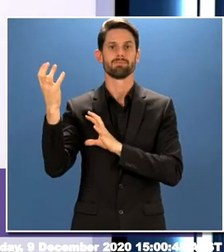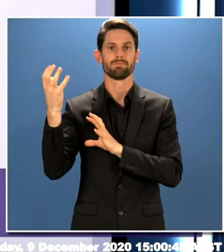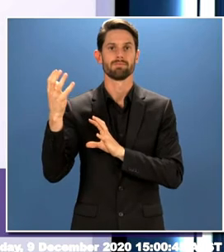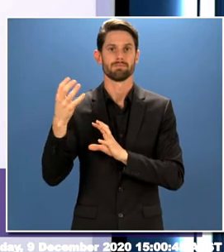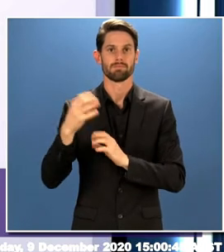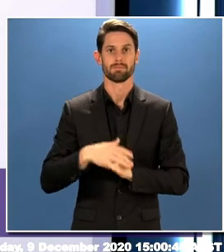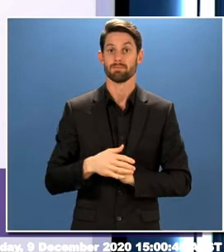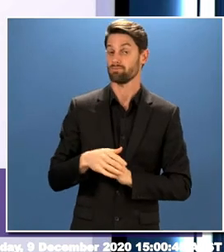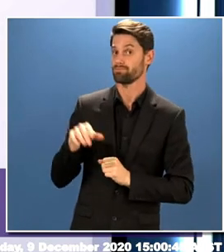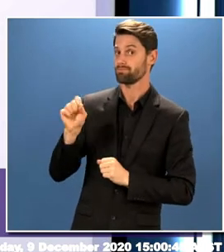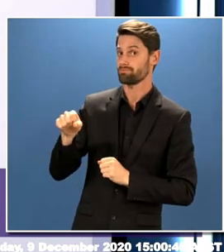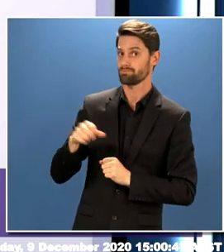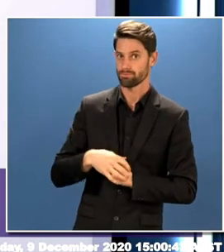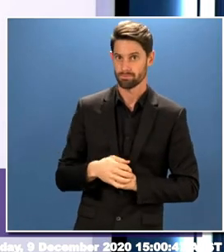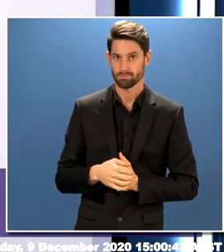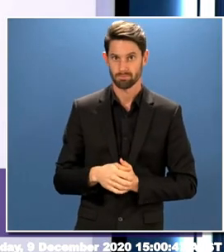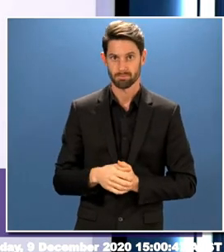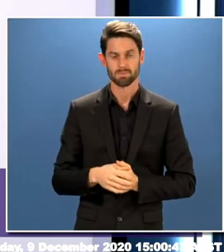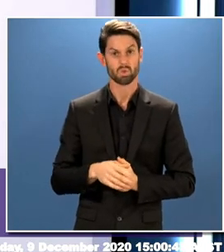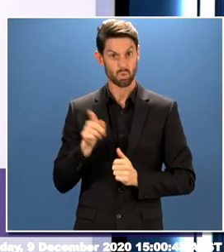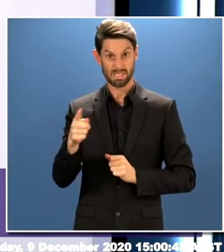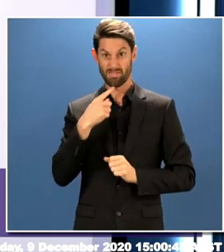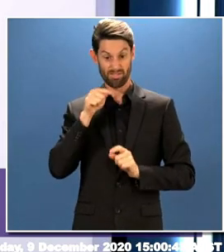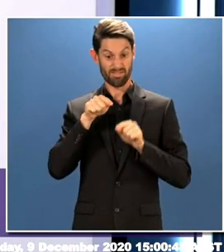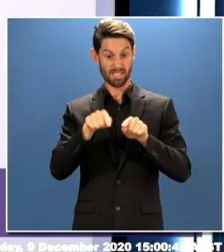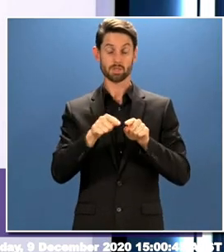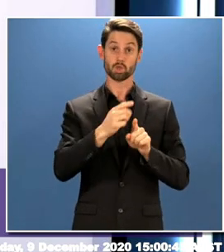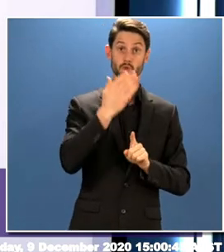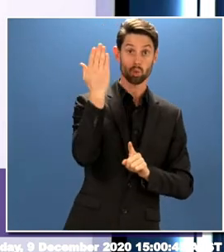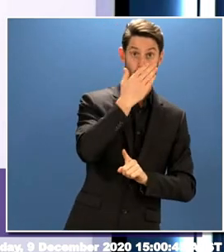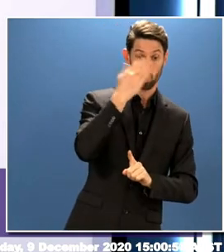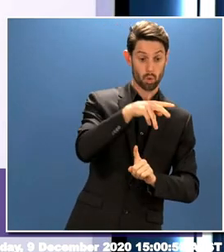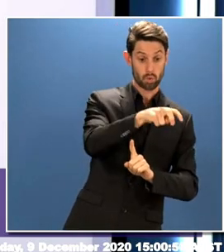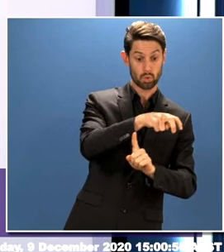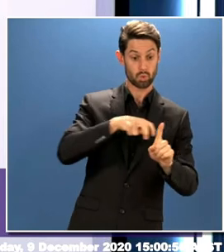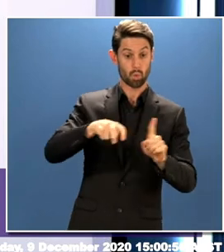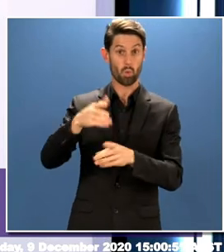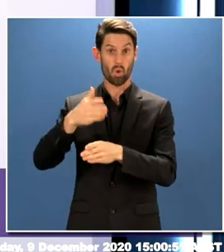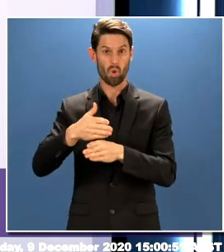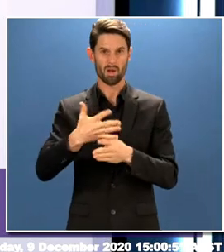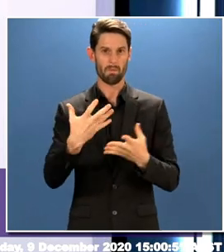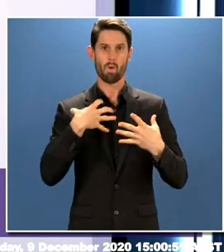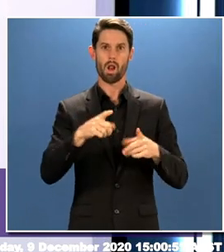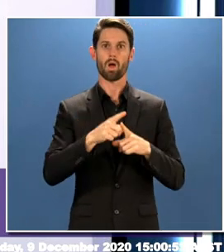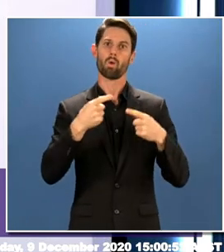It occurs within you say, an inhumane welfare-to-work policy, market-based